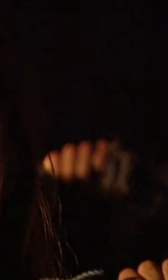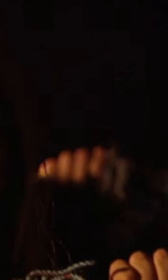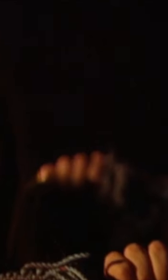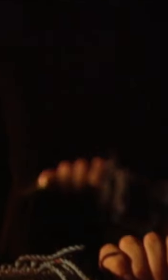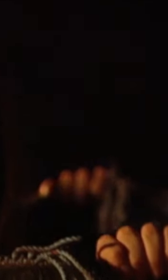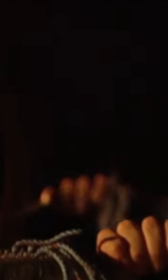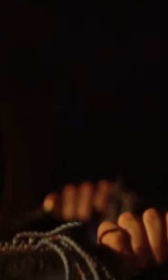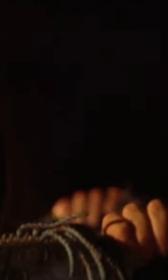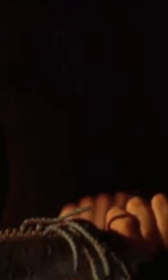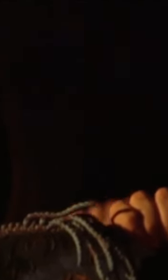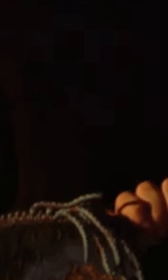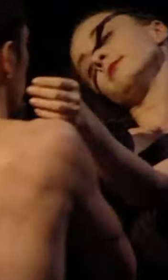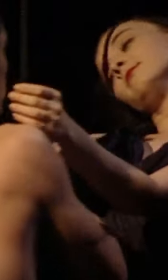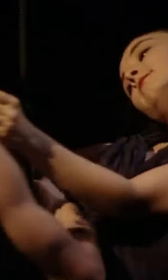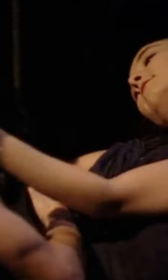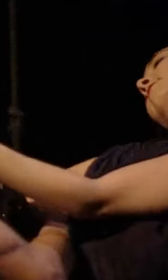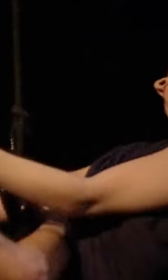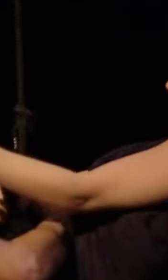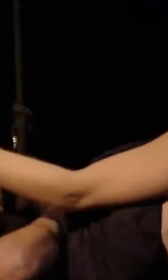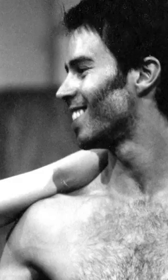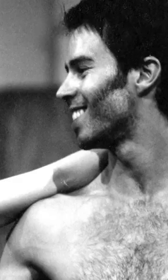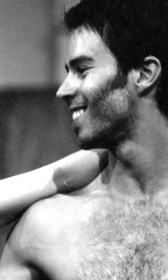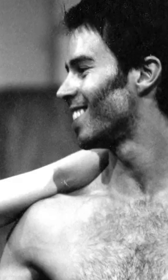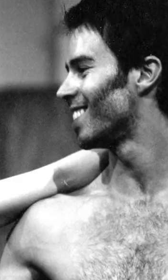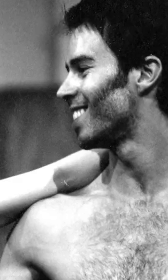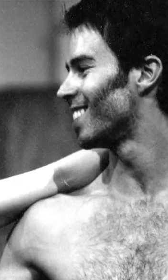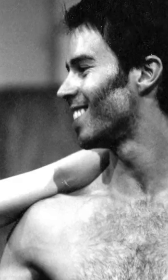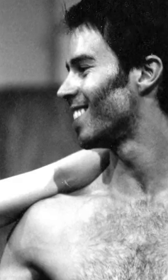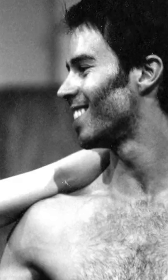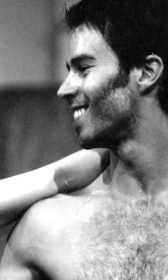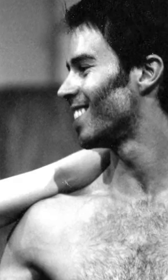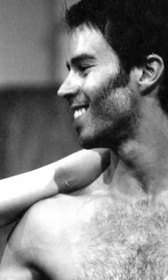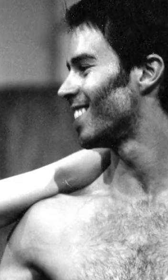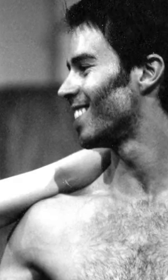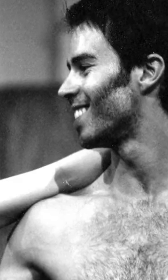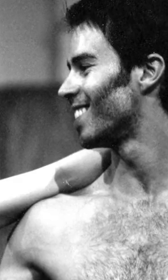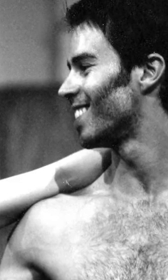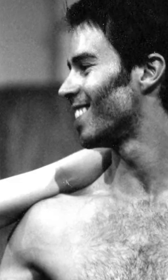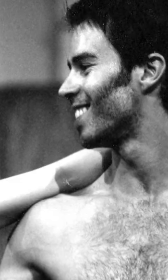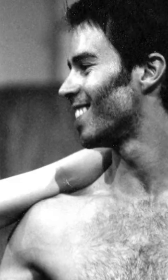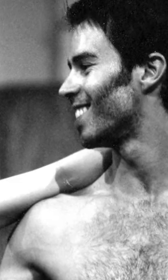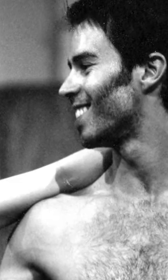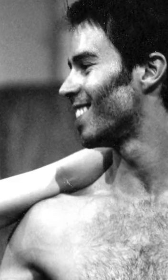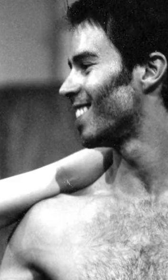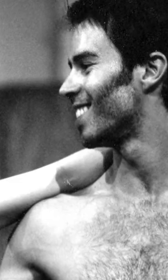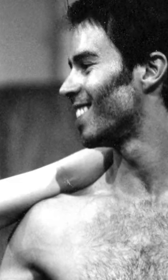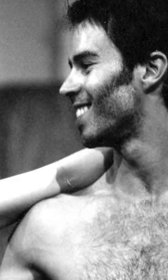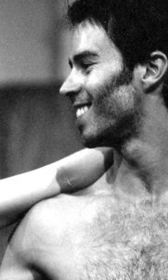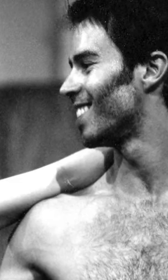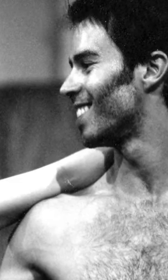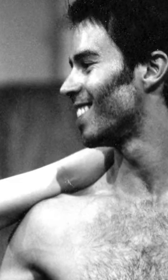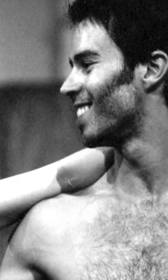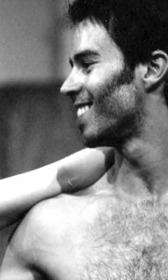Michelle's Story, directed by Meryl Tankard. Michelle's work is defined by her deep engagement with dancers of all abilities